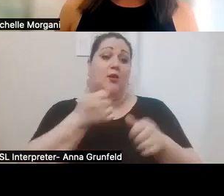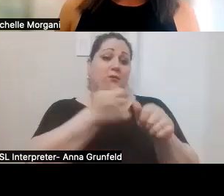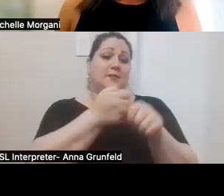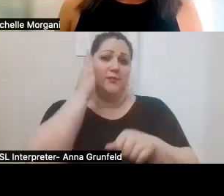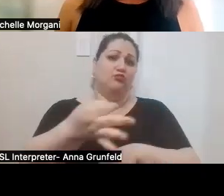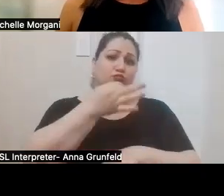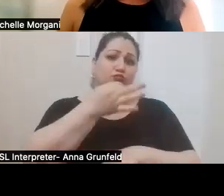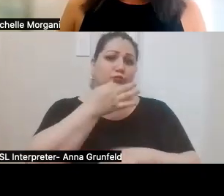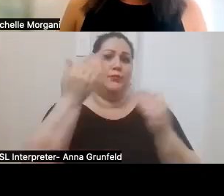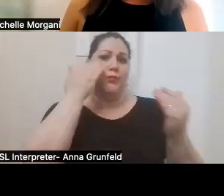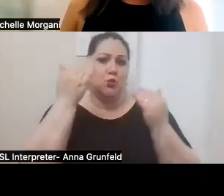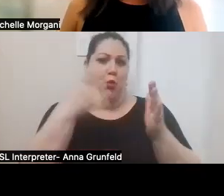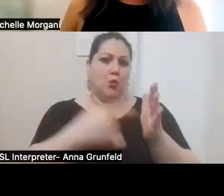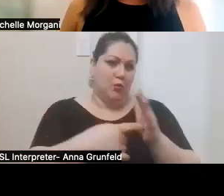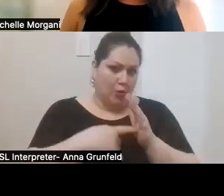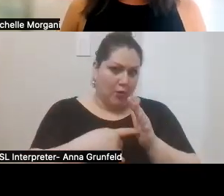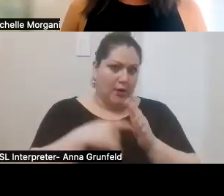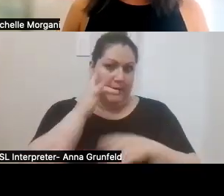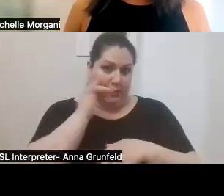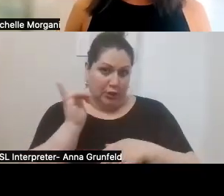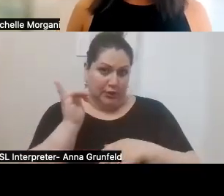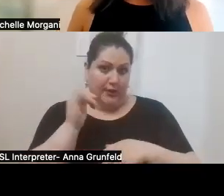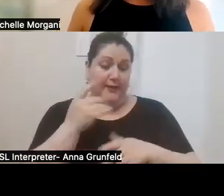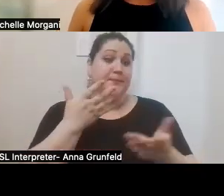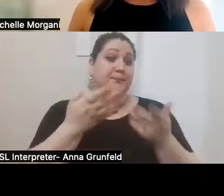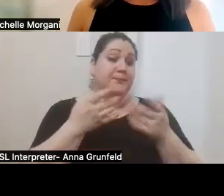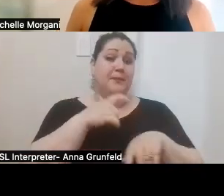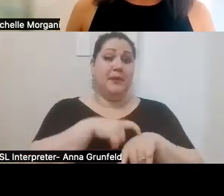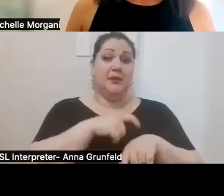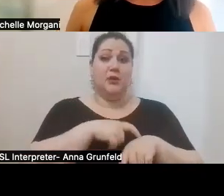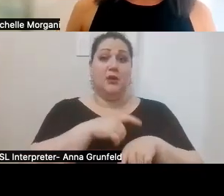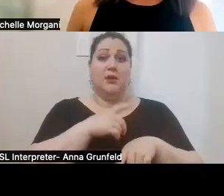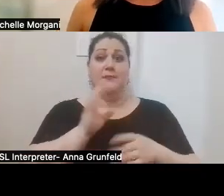There may be times when we're actually connecting directly to supervisors on practicum sites,